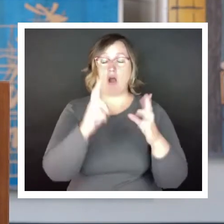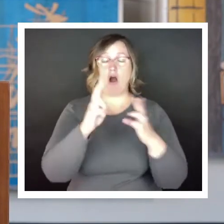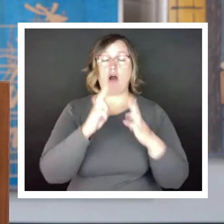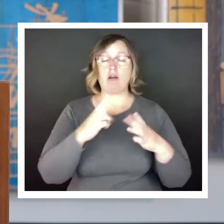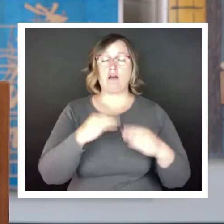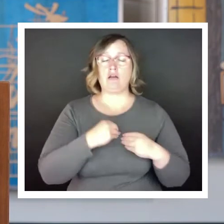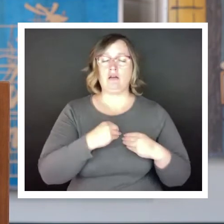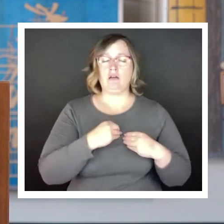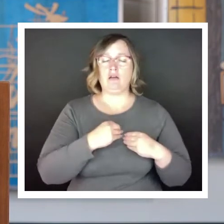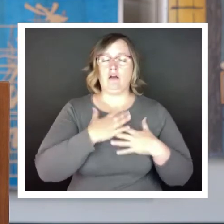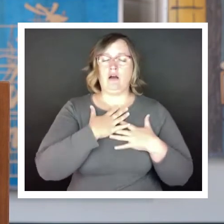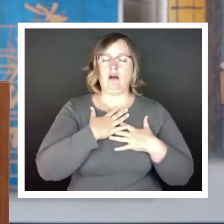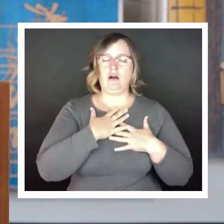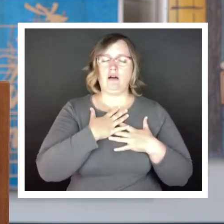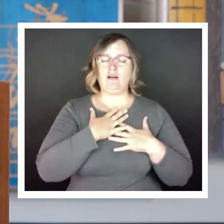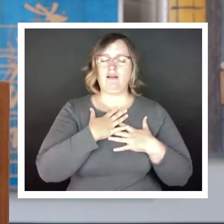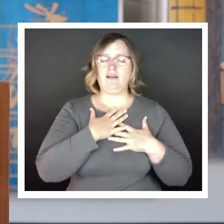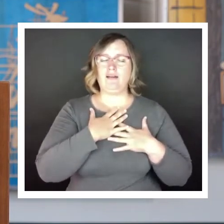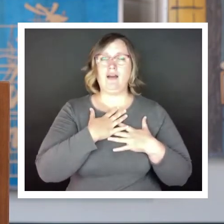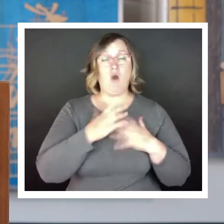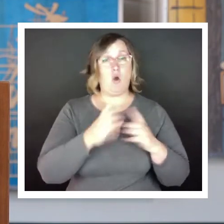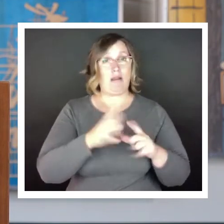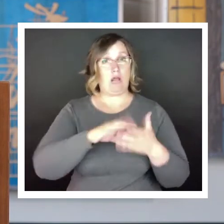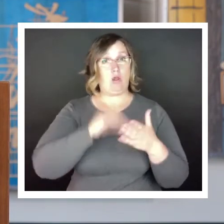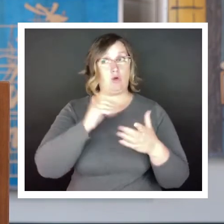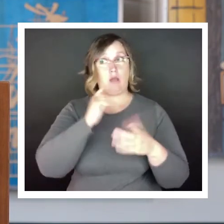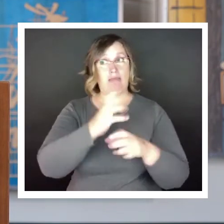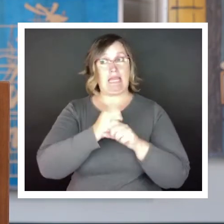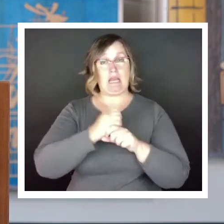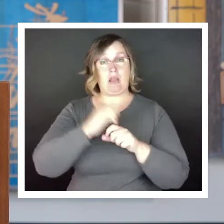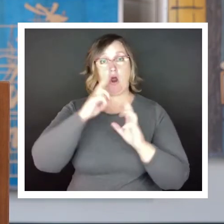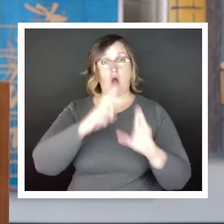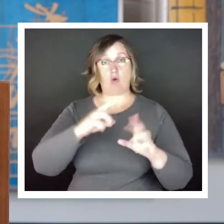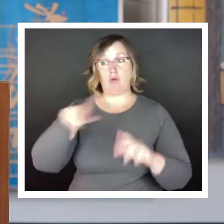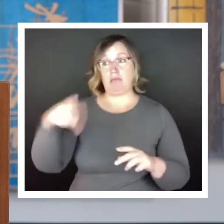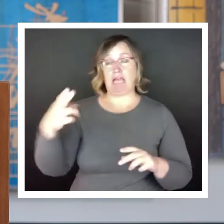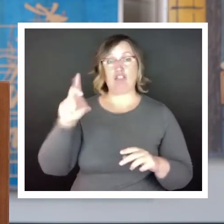When I learned I would be receiving an honorary PhD, I was astonished.